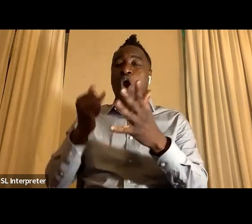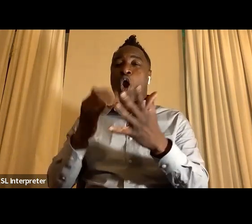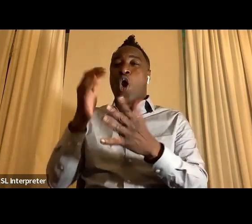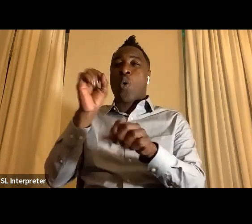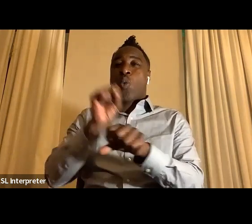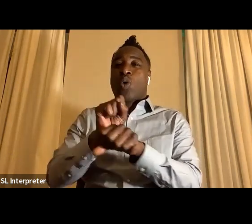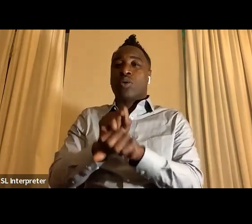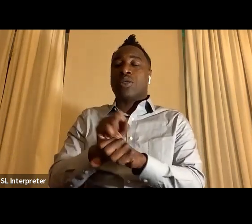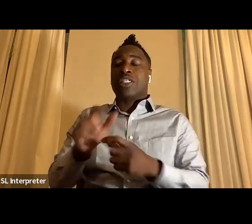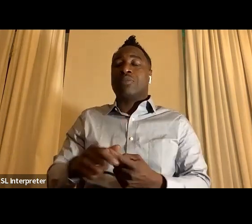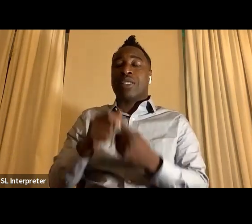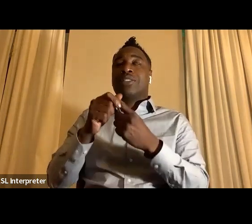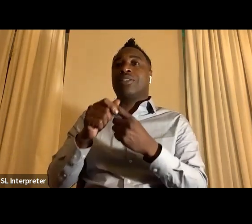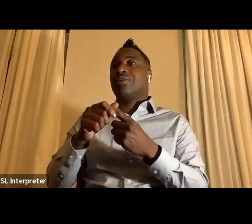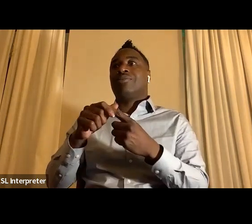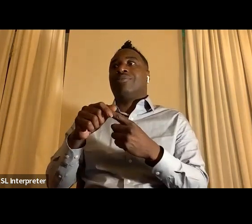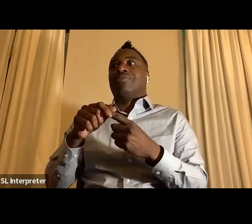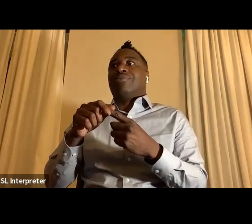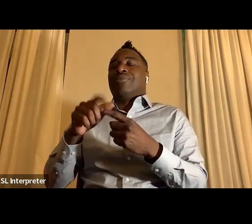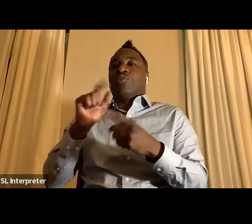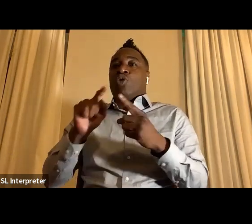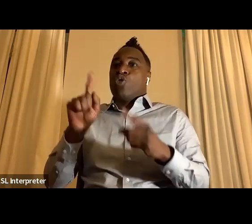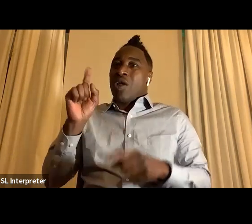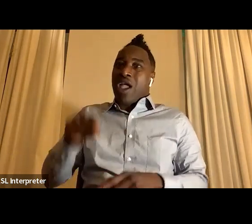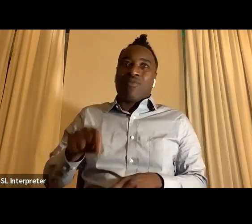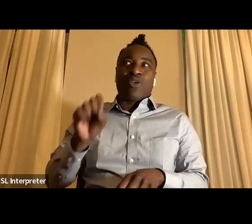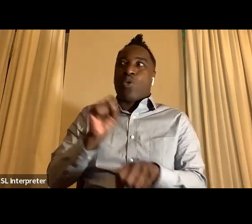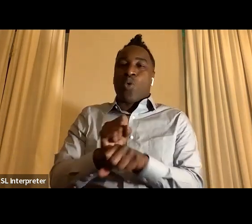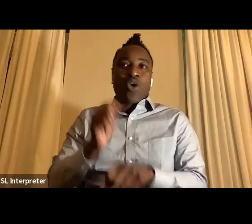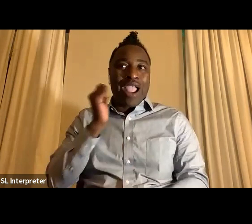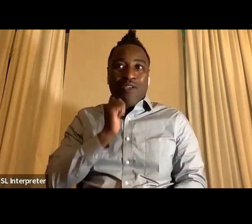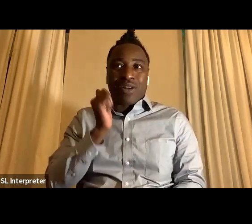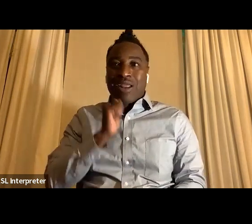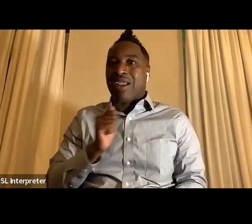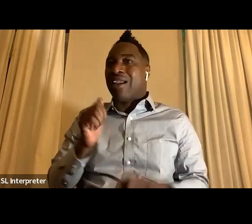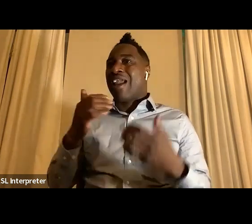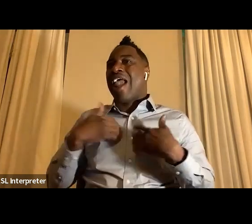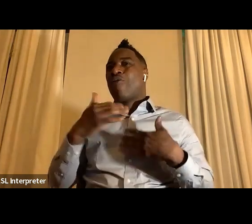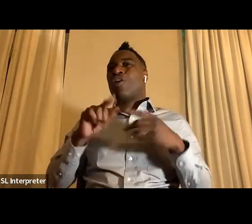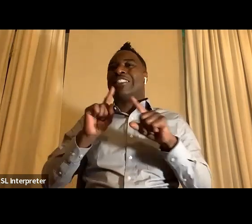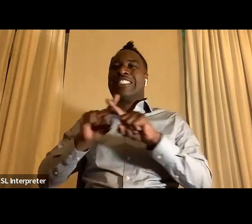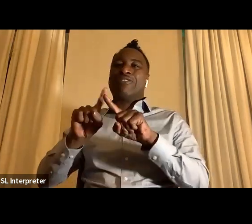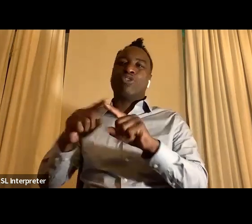where you have to get up and work every day and like you just have all these responsibilities and bills and things like that.